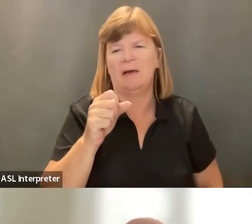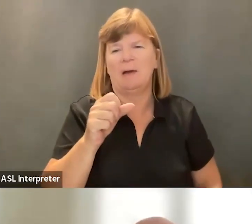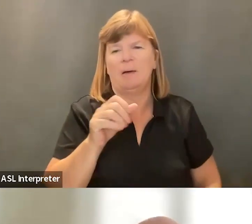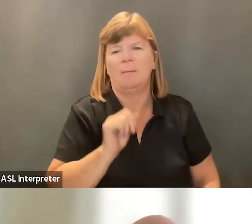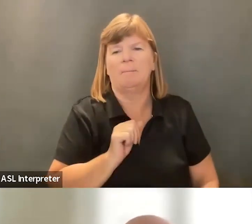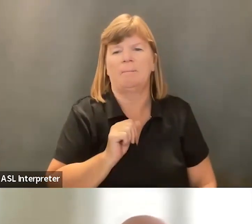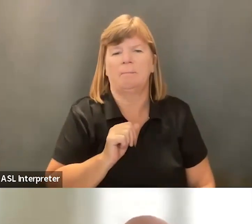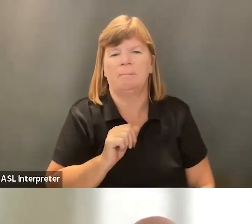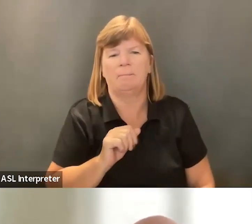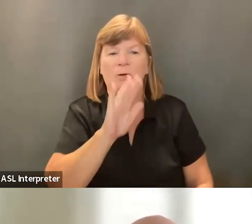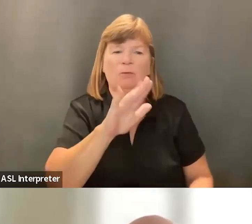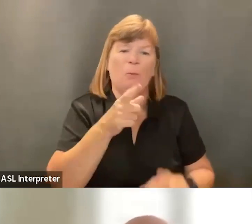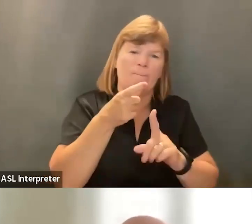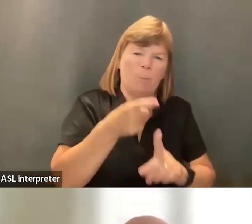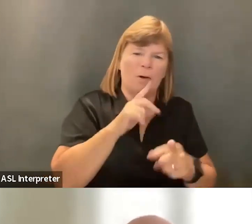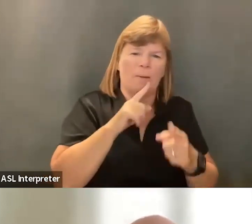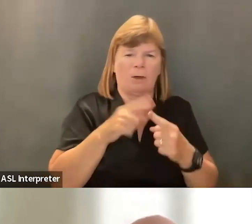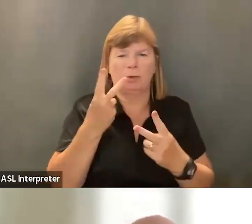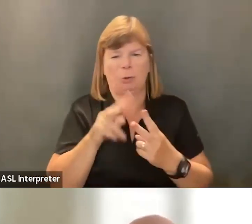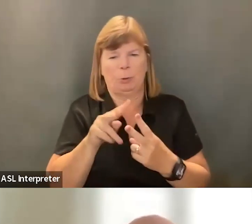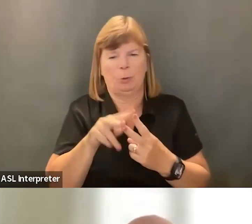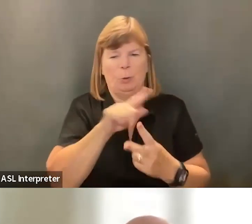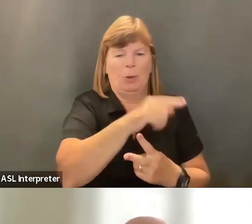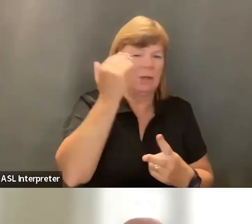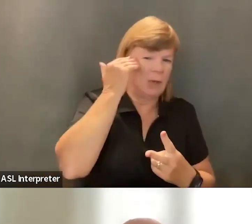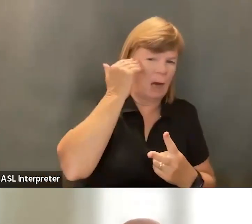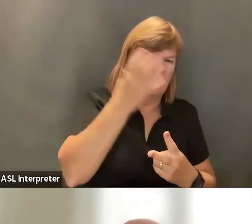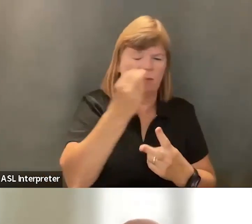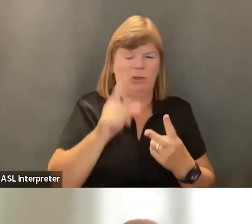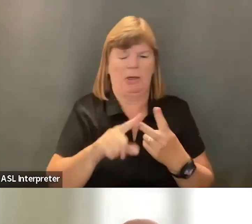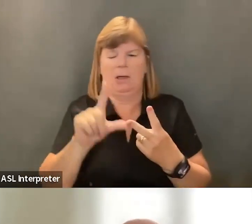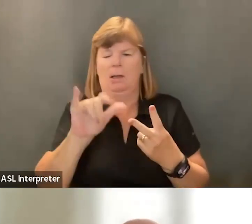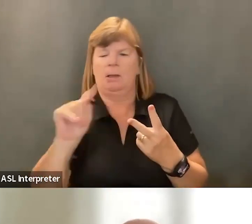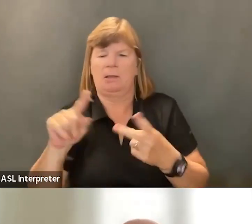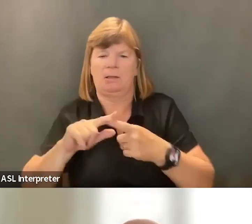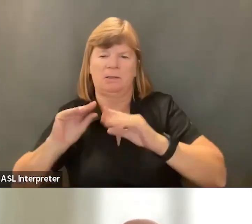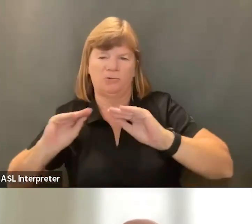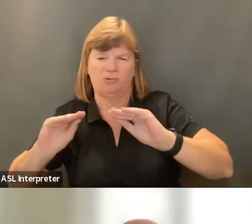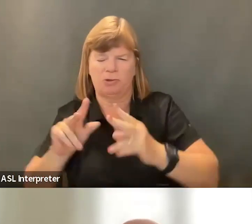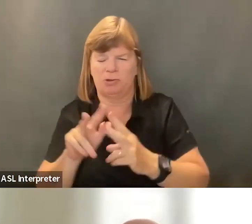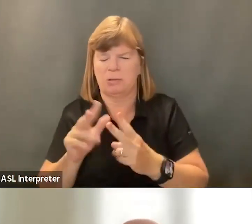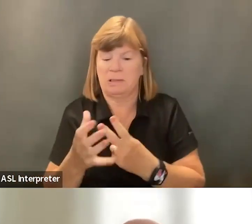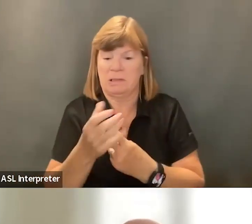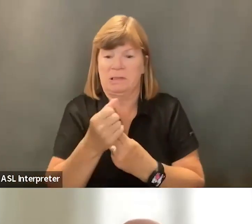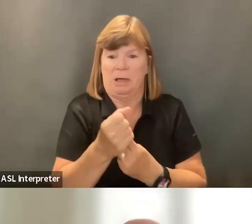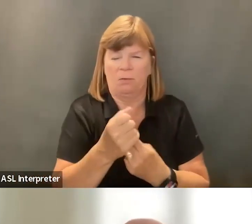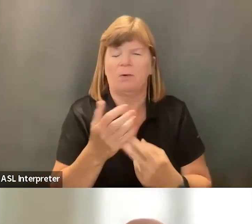kind of two components knowledge and the literacy instruction going together is it is a is a good